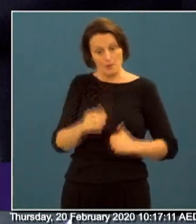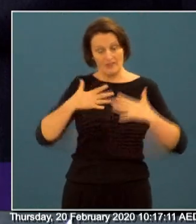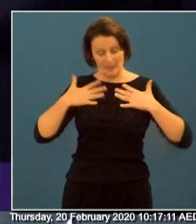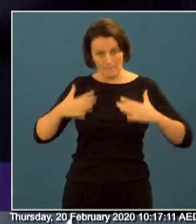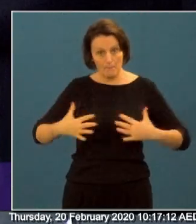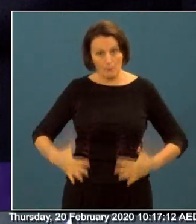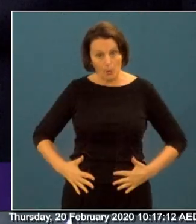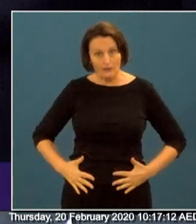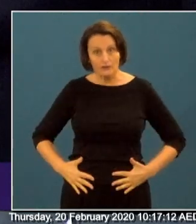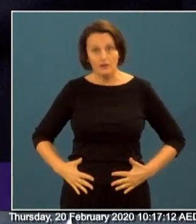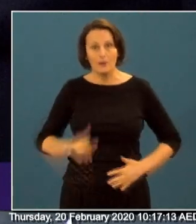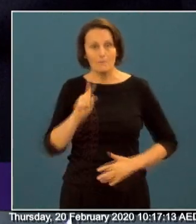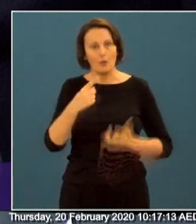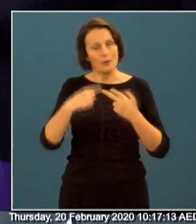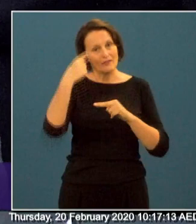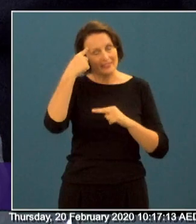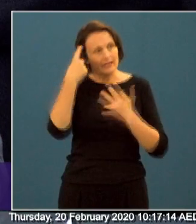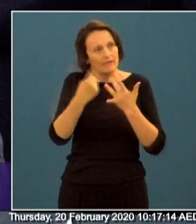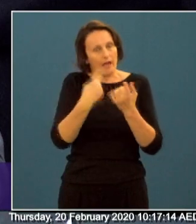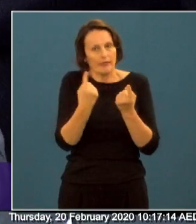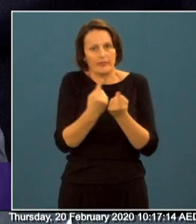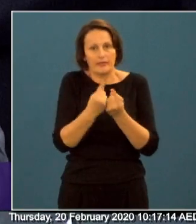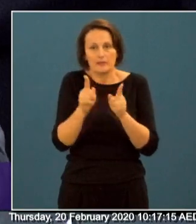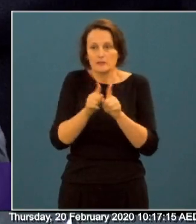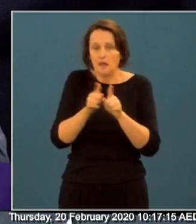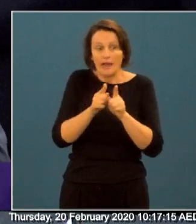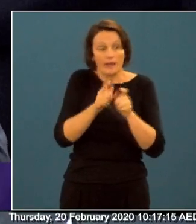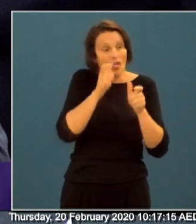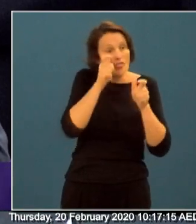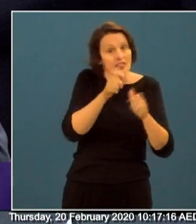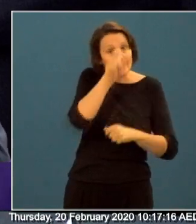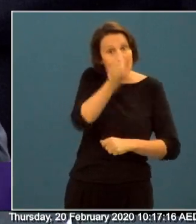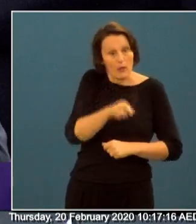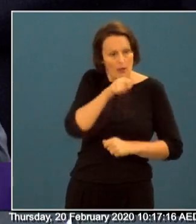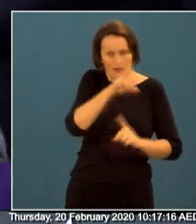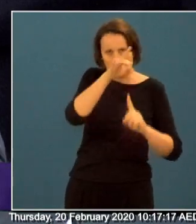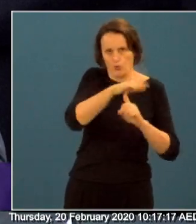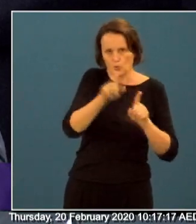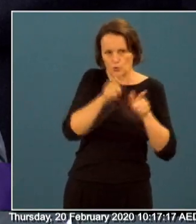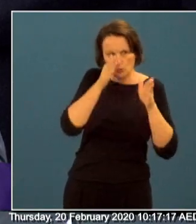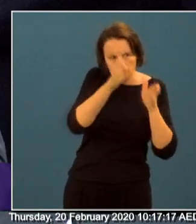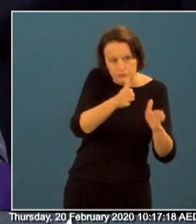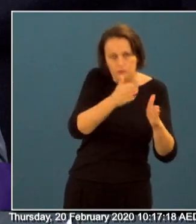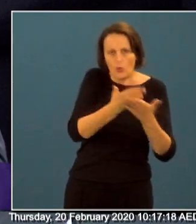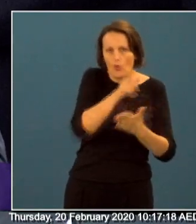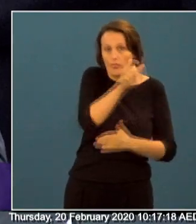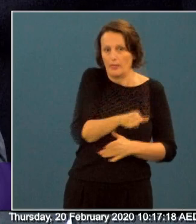The carers, in this circumstance, become critically important. We hear a lot about cost shifting.